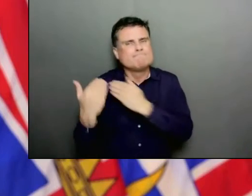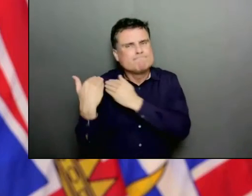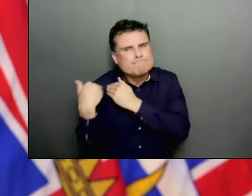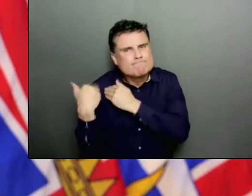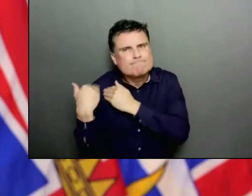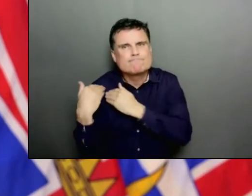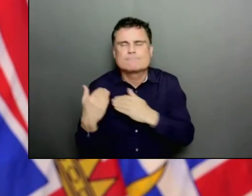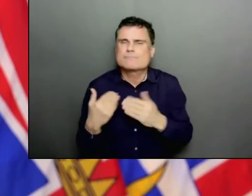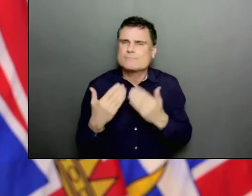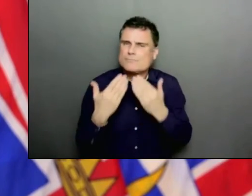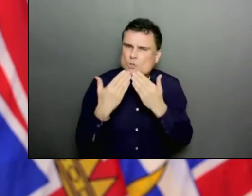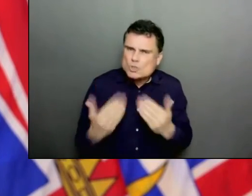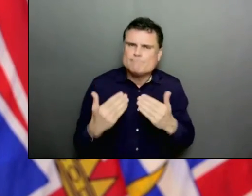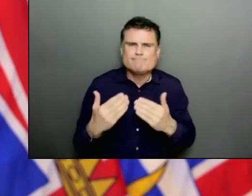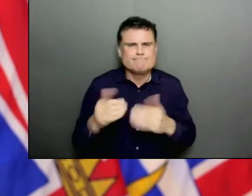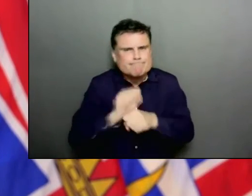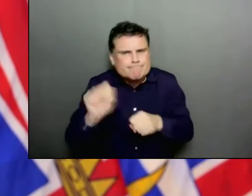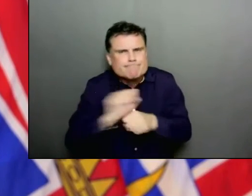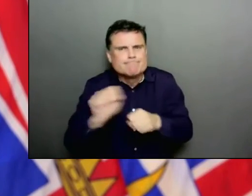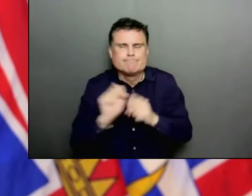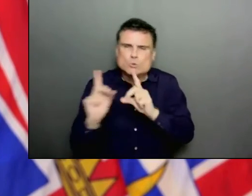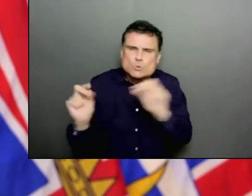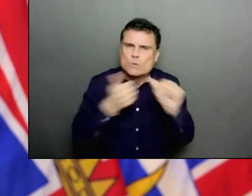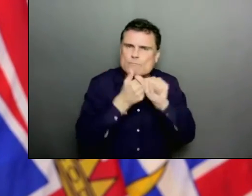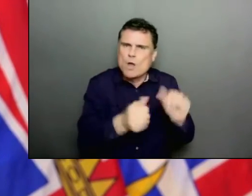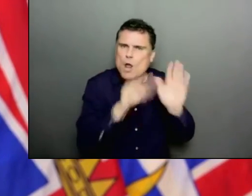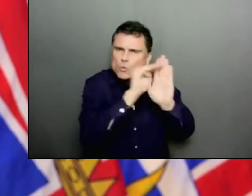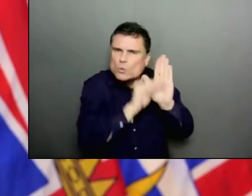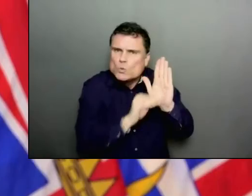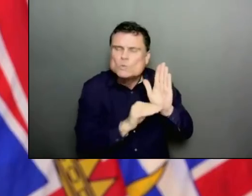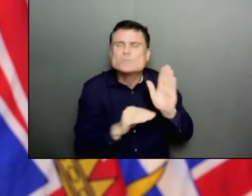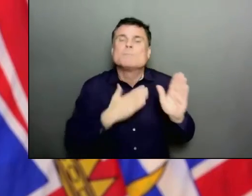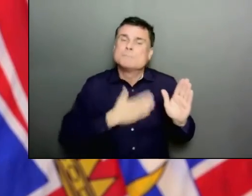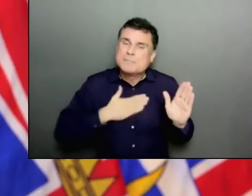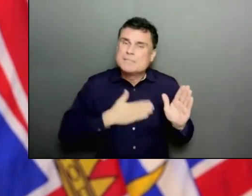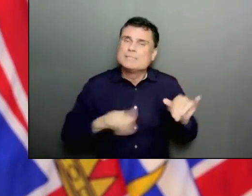remain kind and calm and be safe.